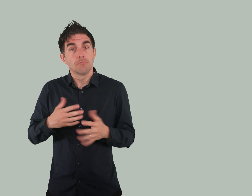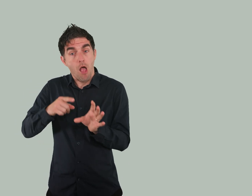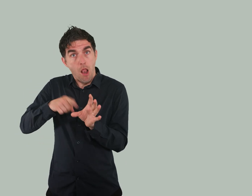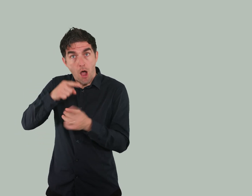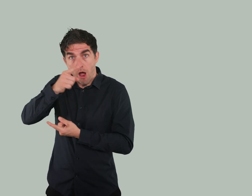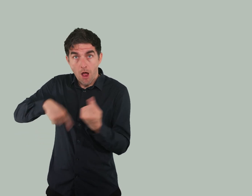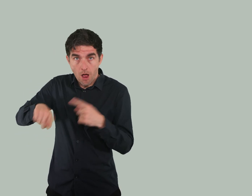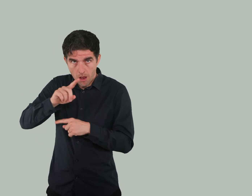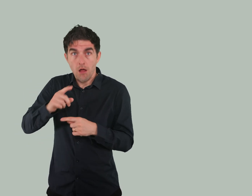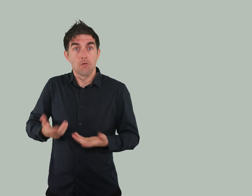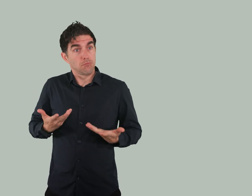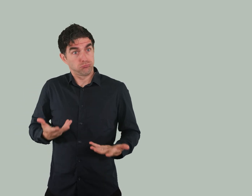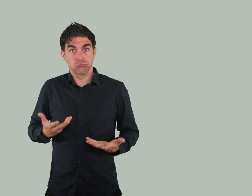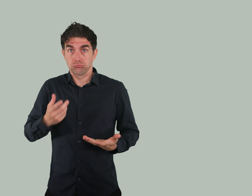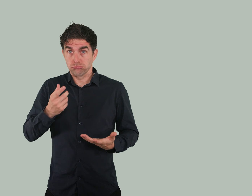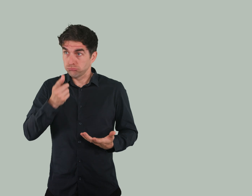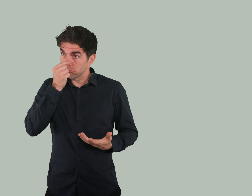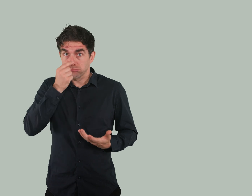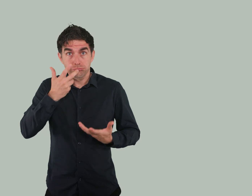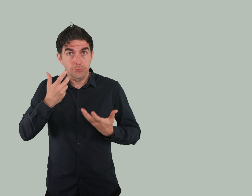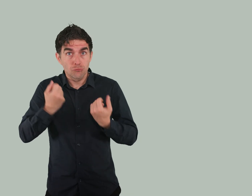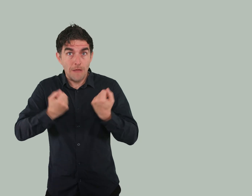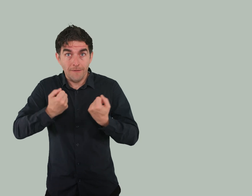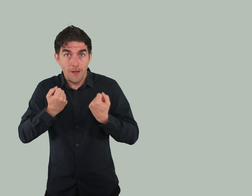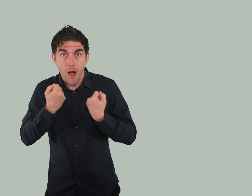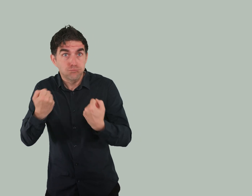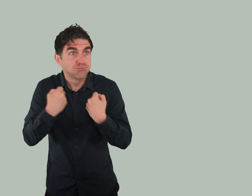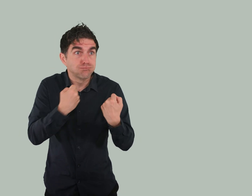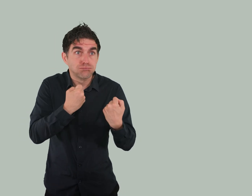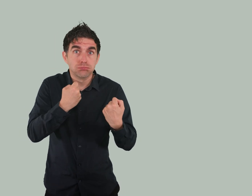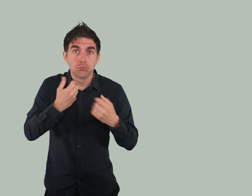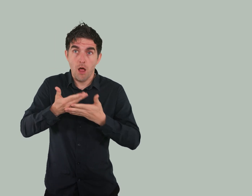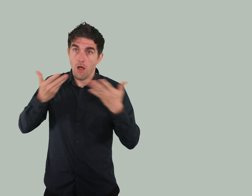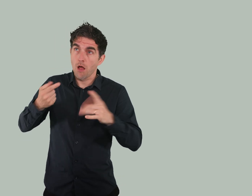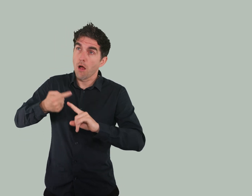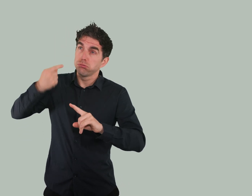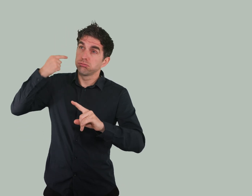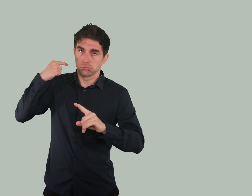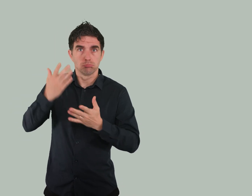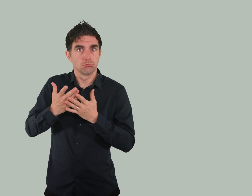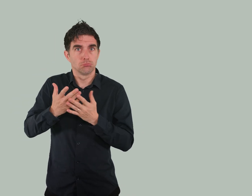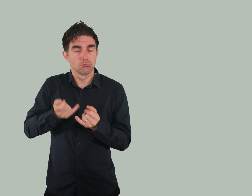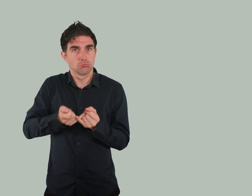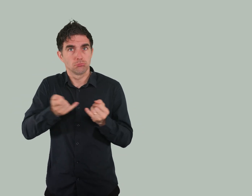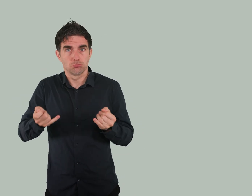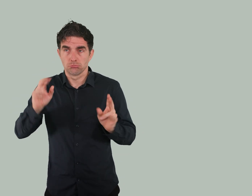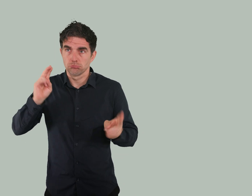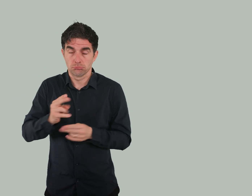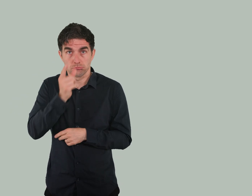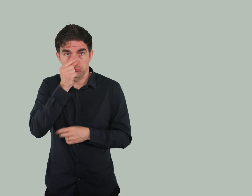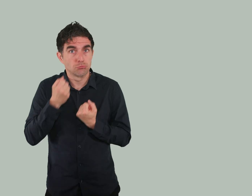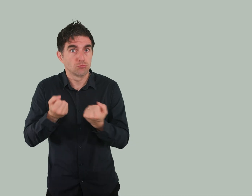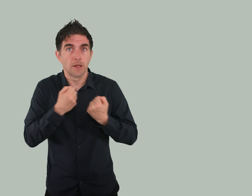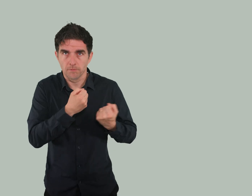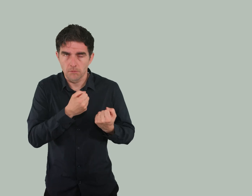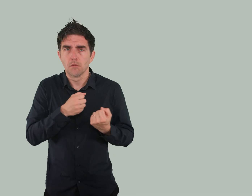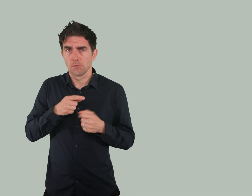Young people are also less likely to drive than previous generations.